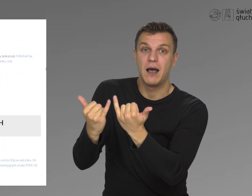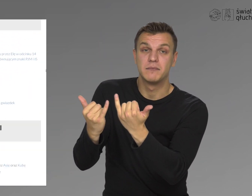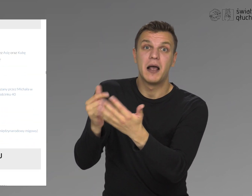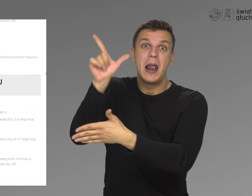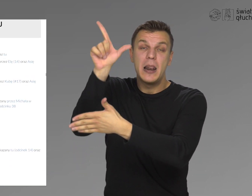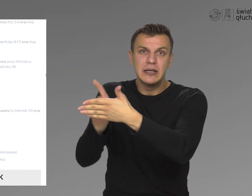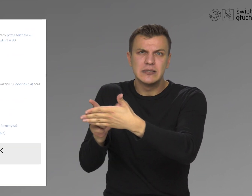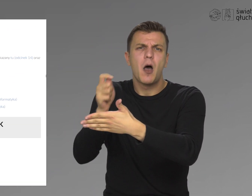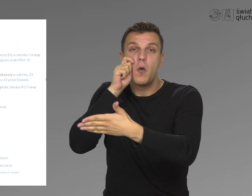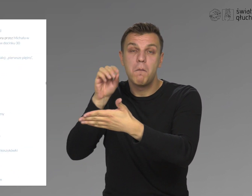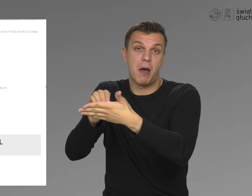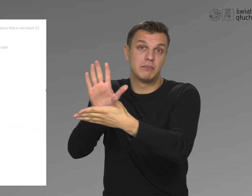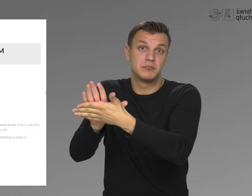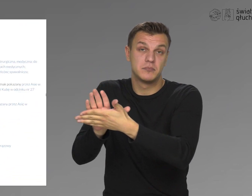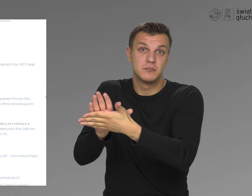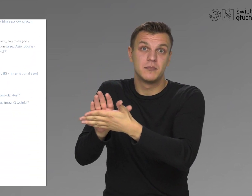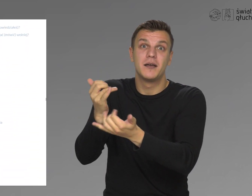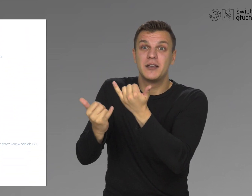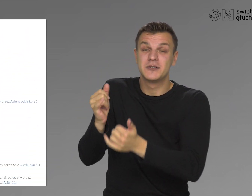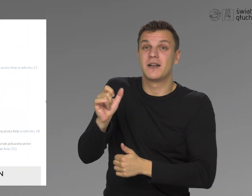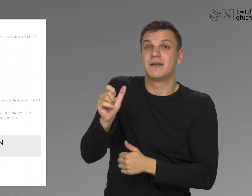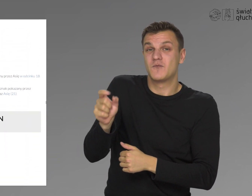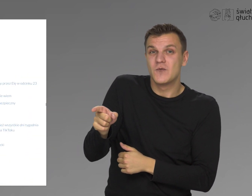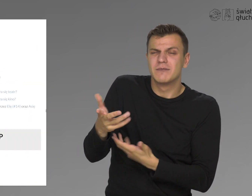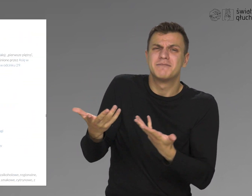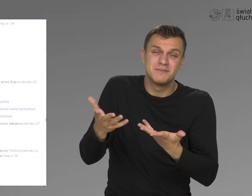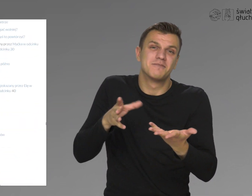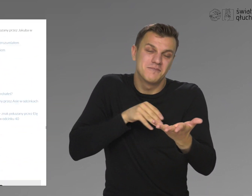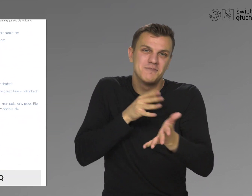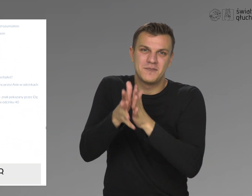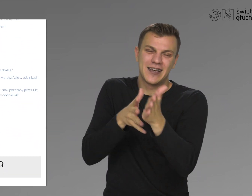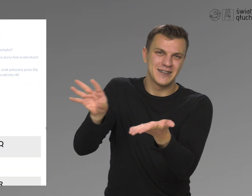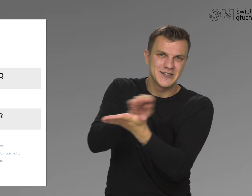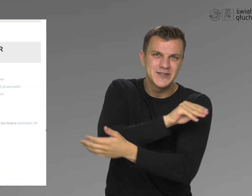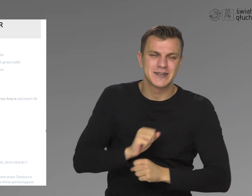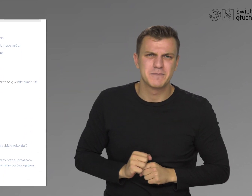and you can use the search tool to find specific words.